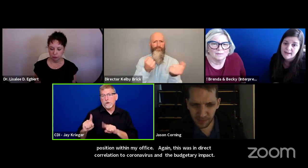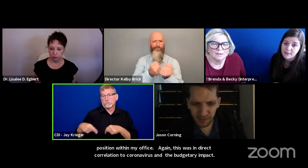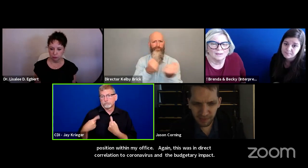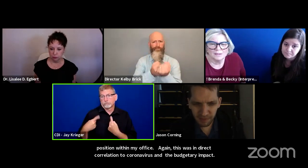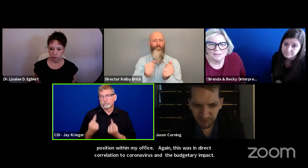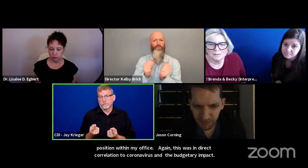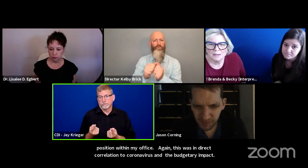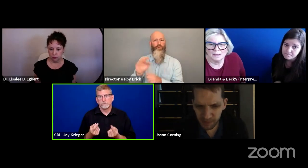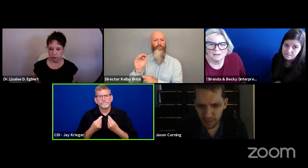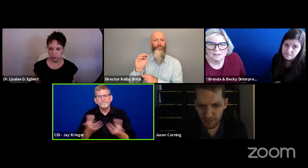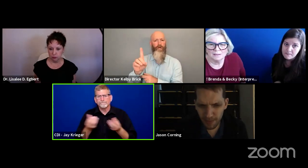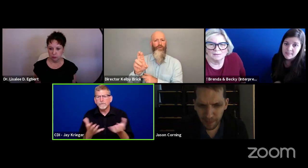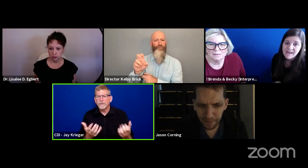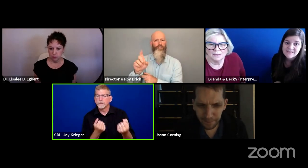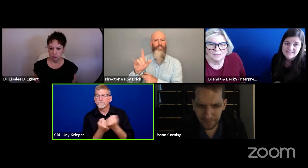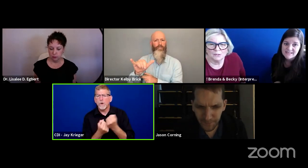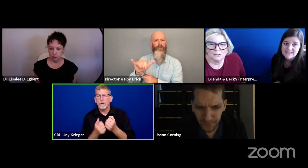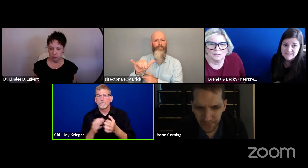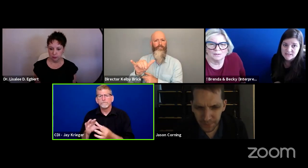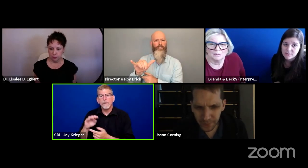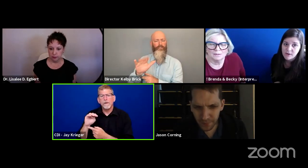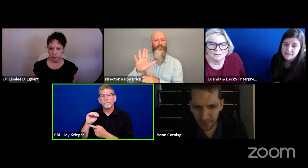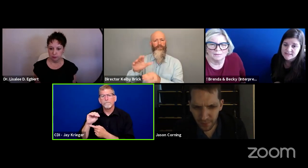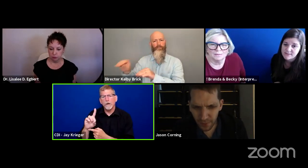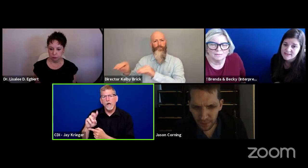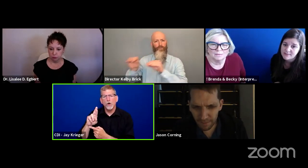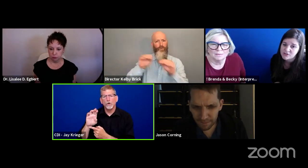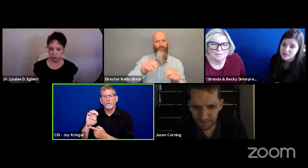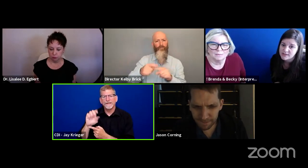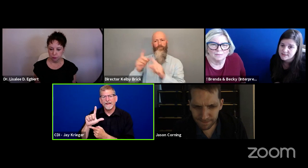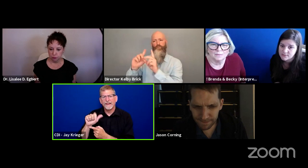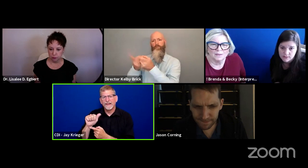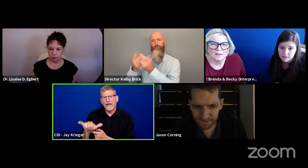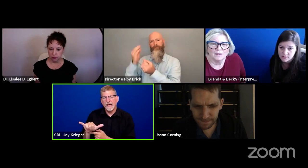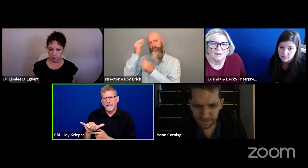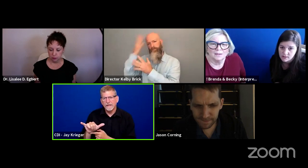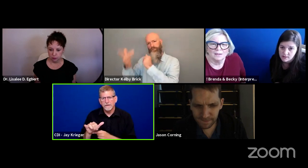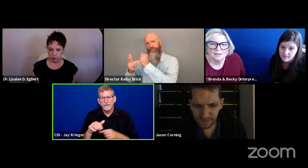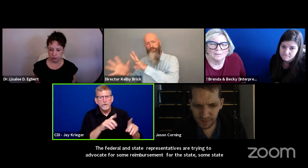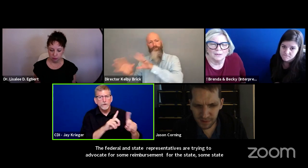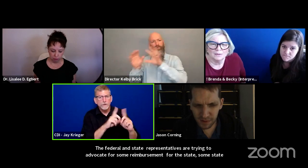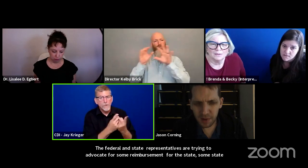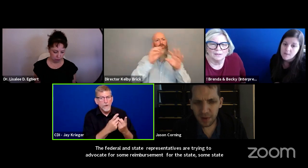And the state is in the process of making budget cuts.